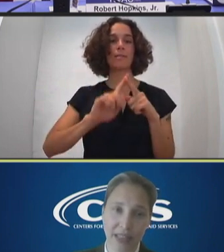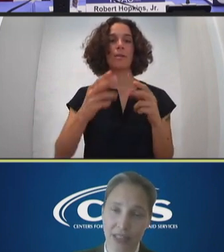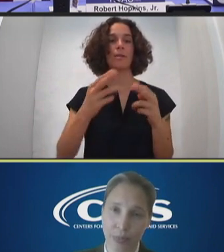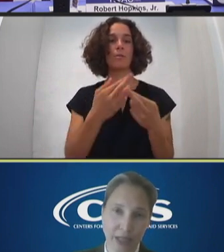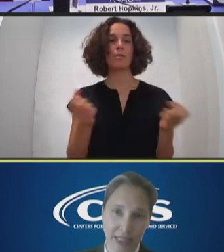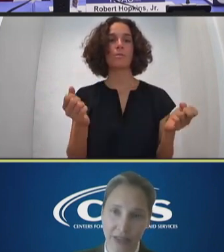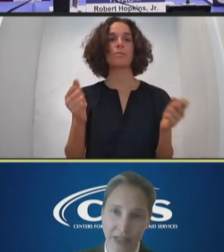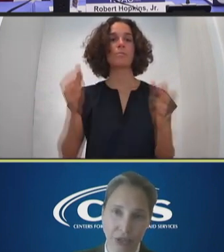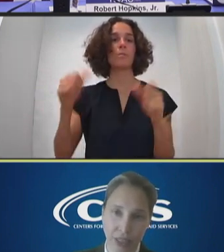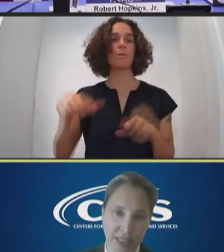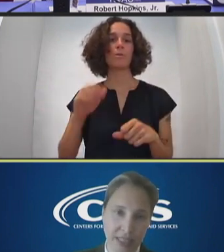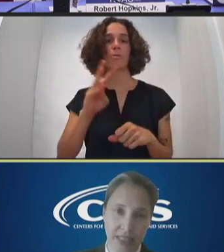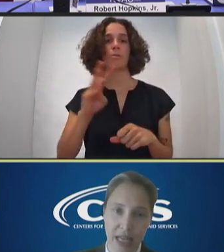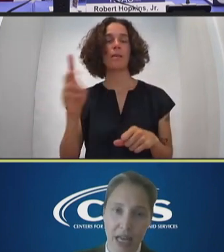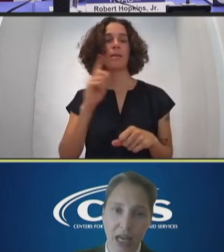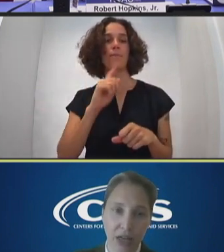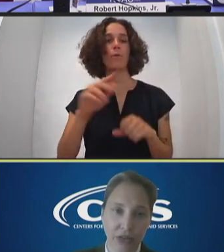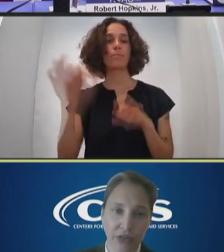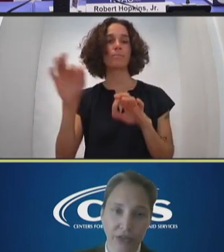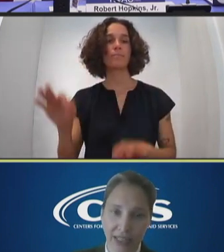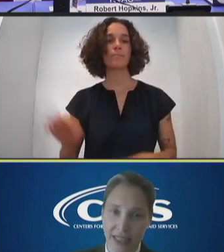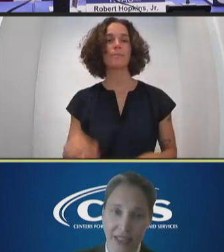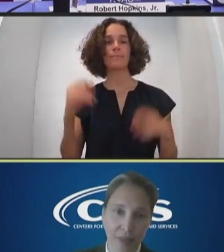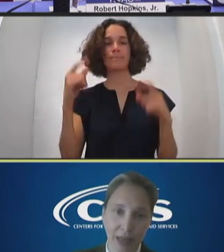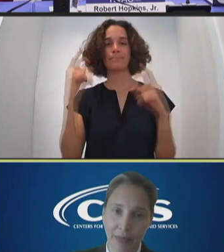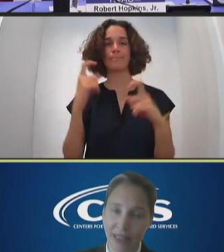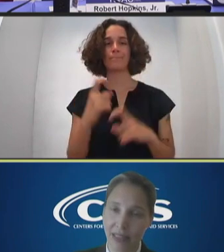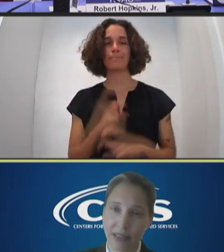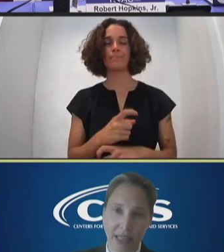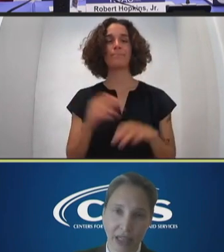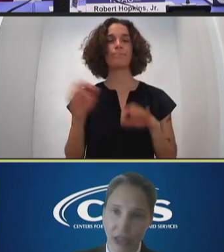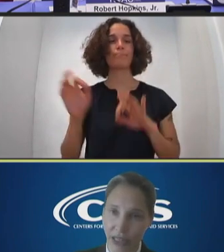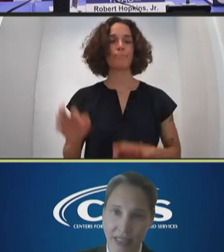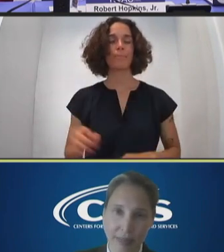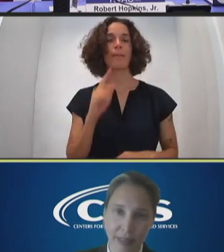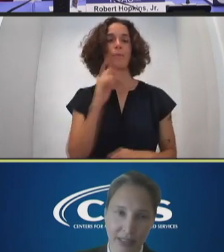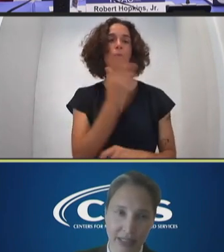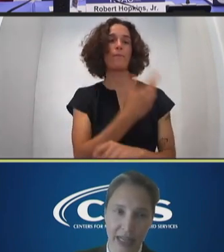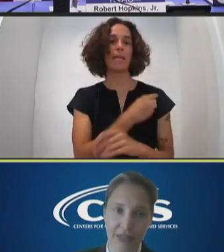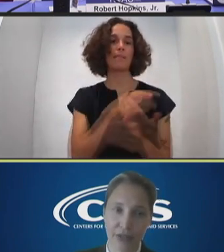to break down the intricacies of vaccination payment like our easy billing guide for long